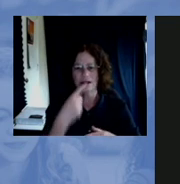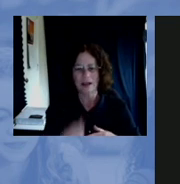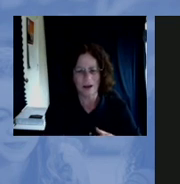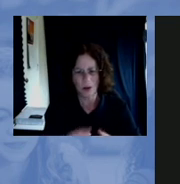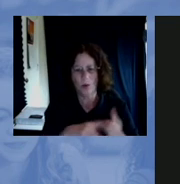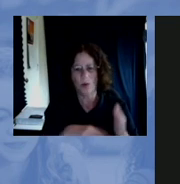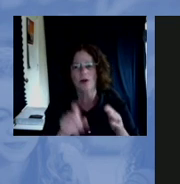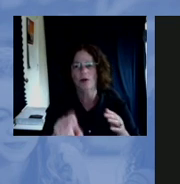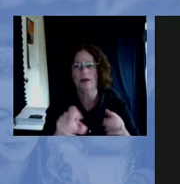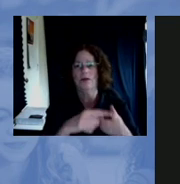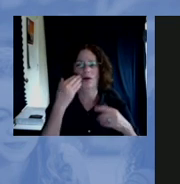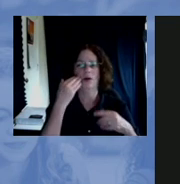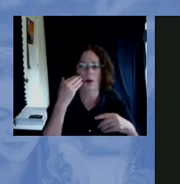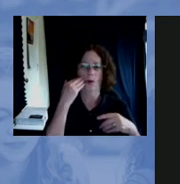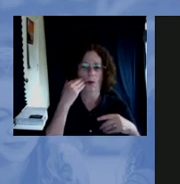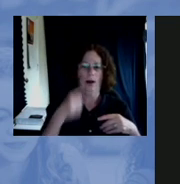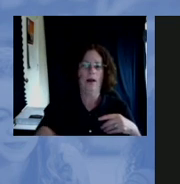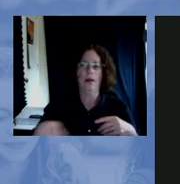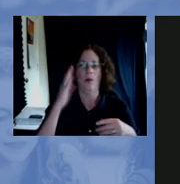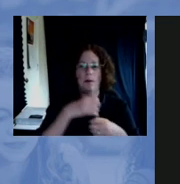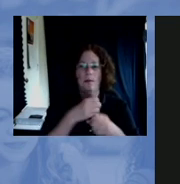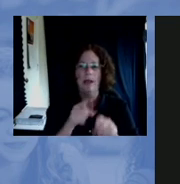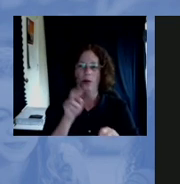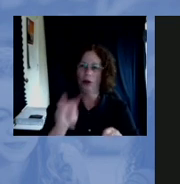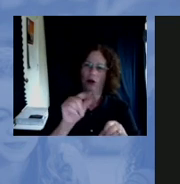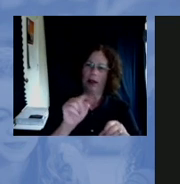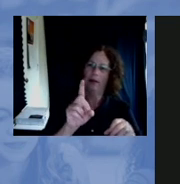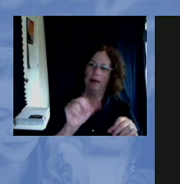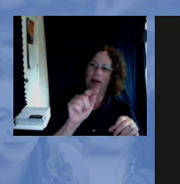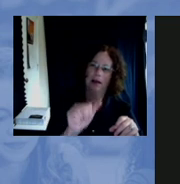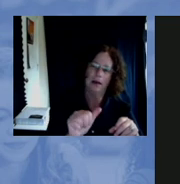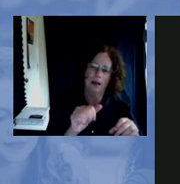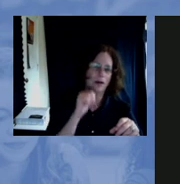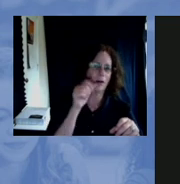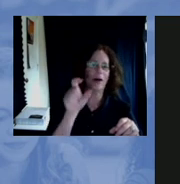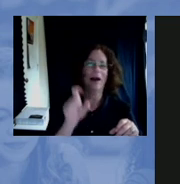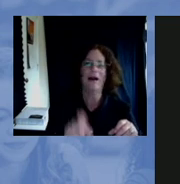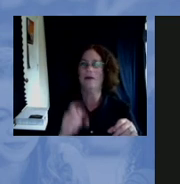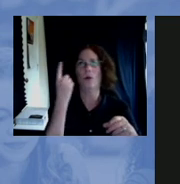THEY WILL MAKE YOU LOOK AT THE DATA. YOU DON'T HAVE TO WONDER WHAT THEY ARE SAYING.